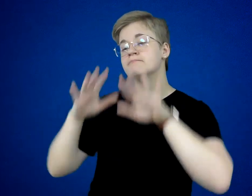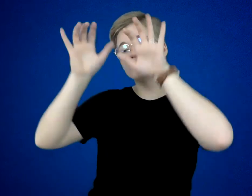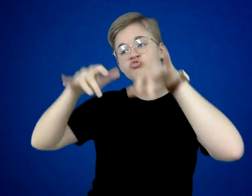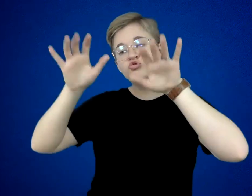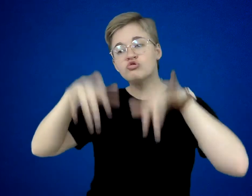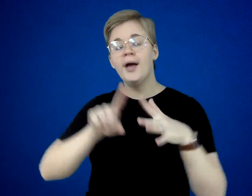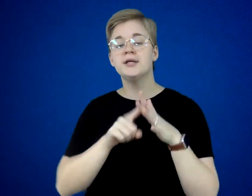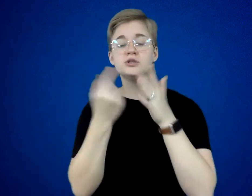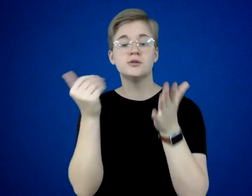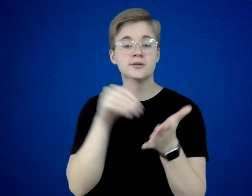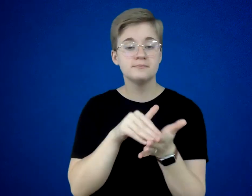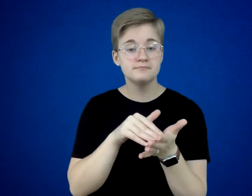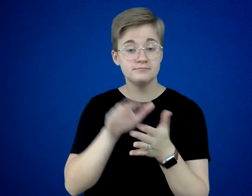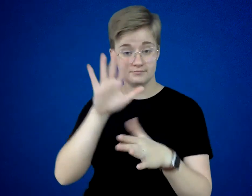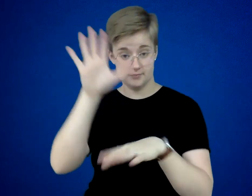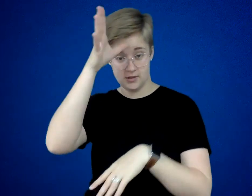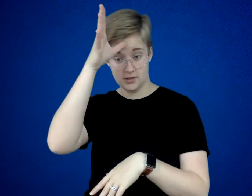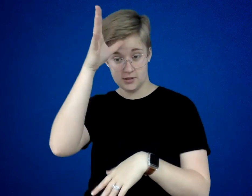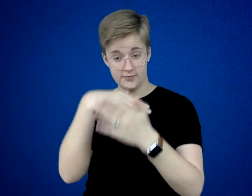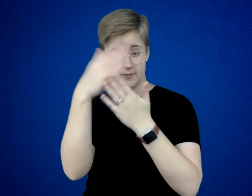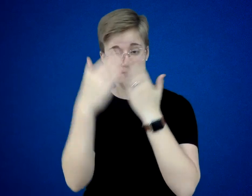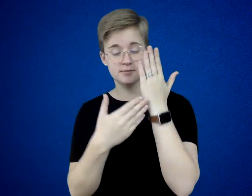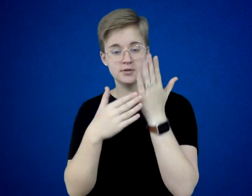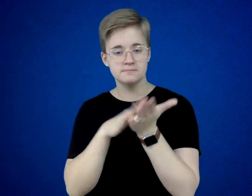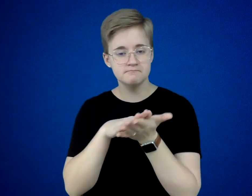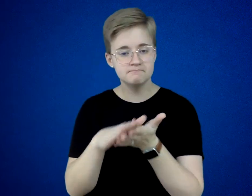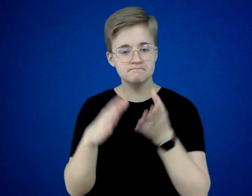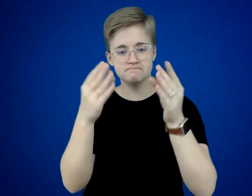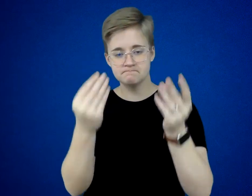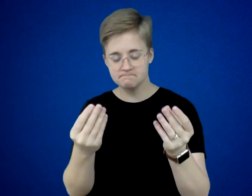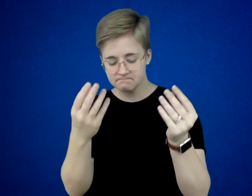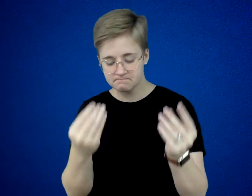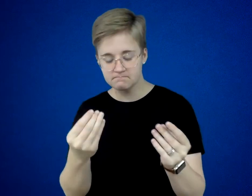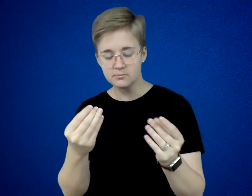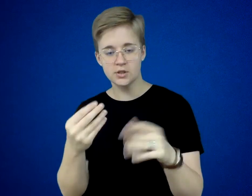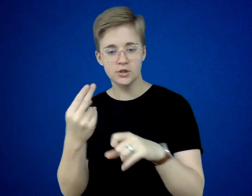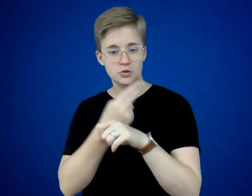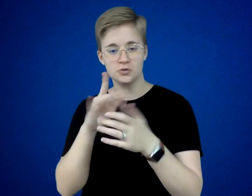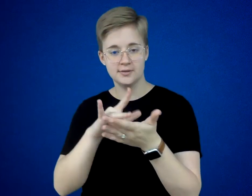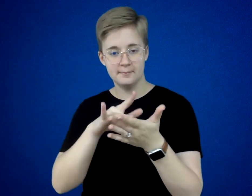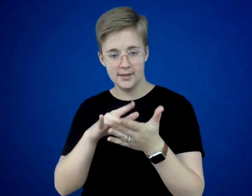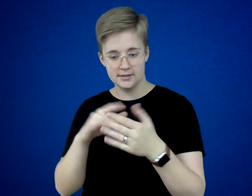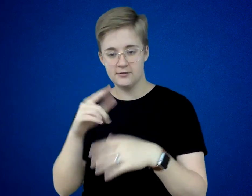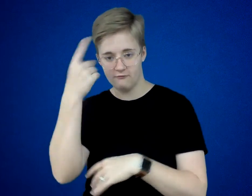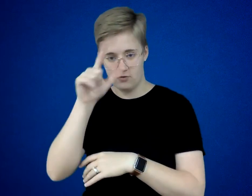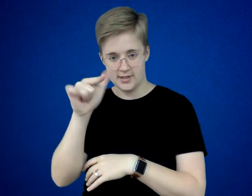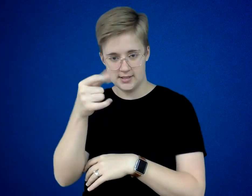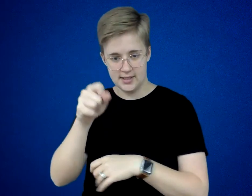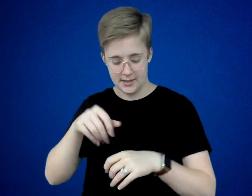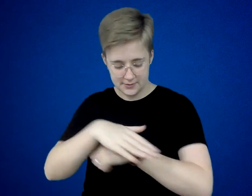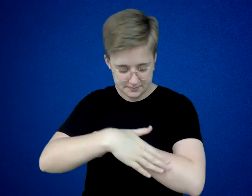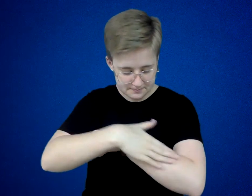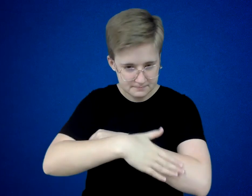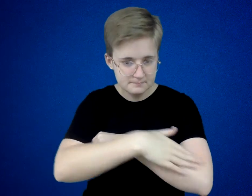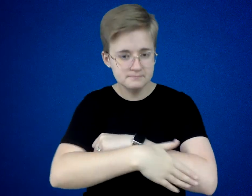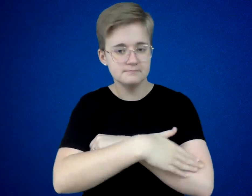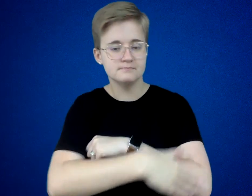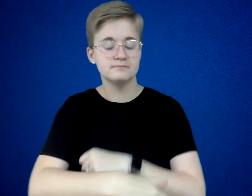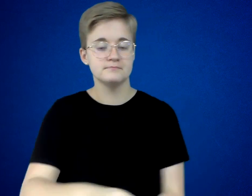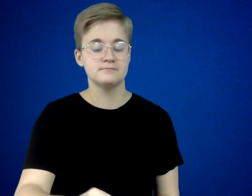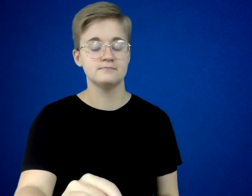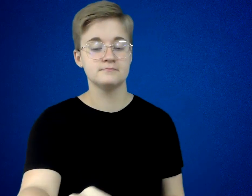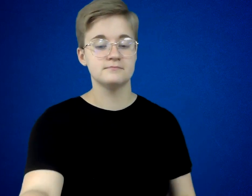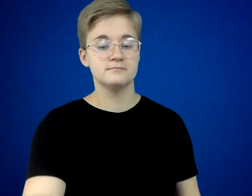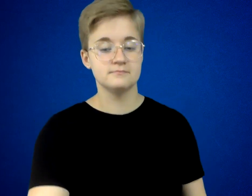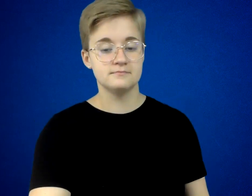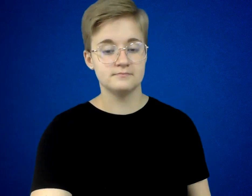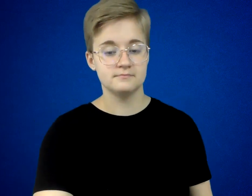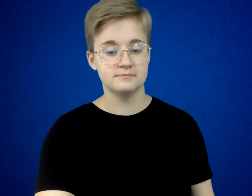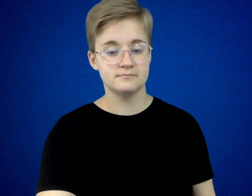and his father’s hands were gentle as he applied the ointment to Rob’s legs.